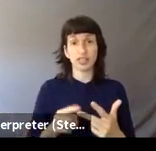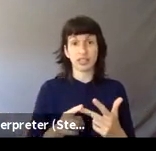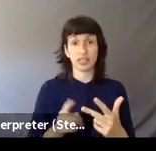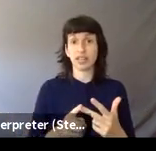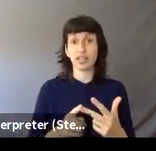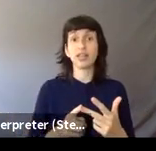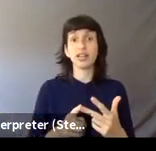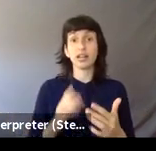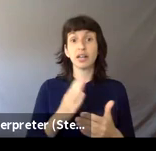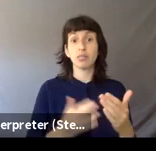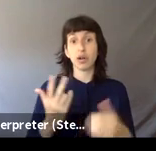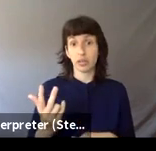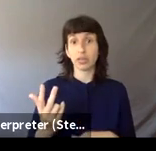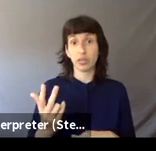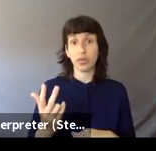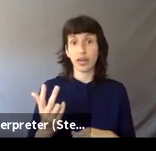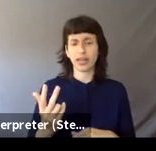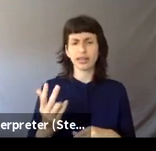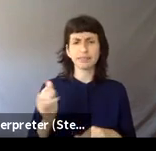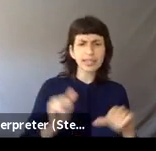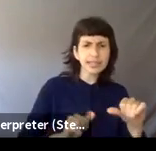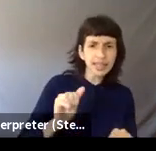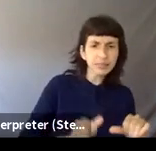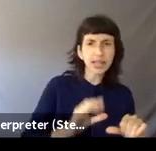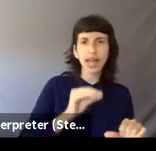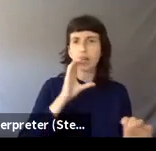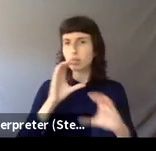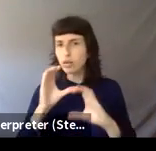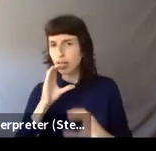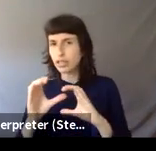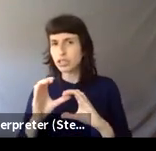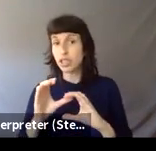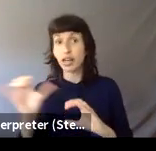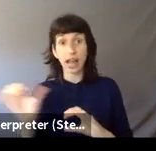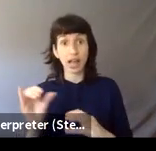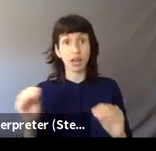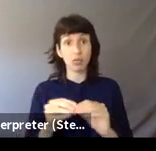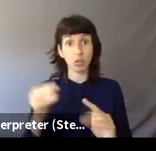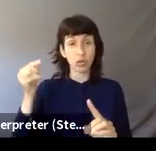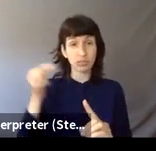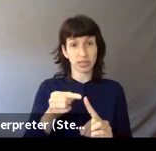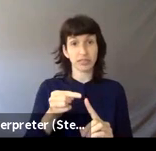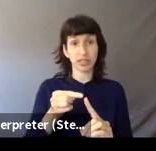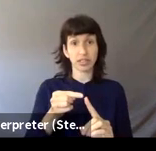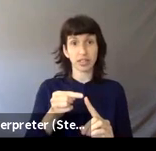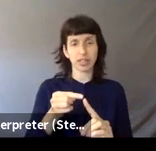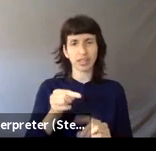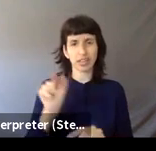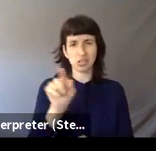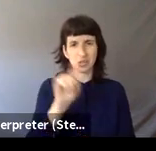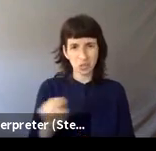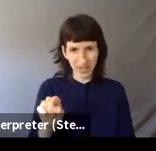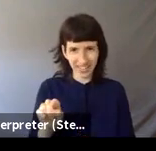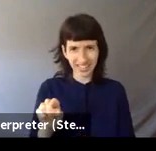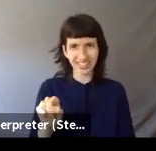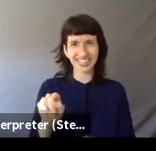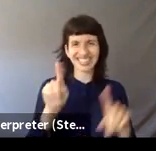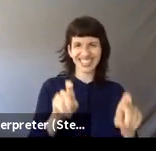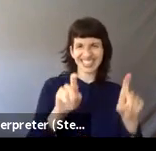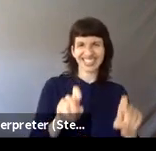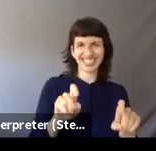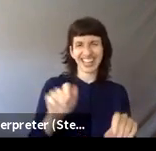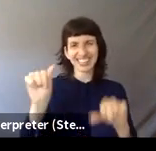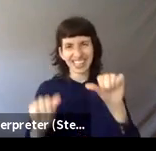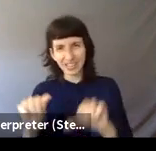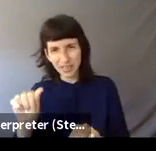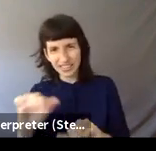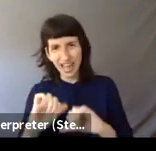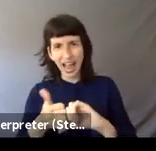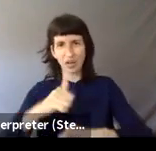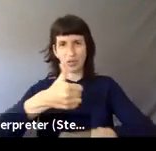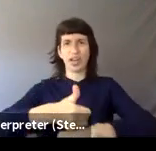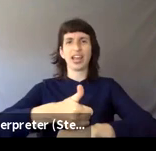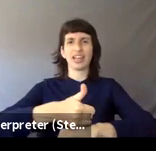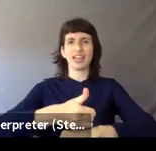In part one you looked at accessing and navigating Microsoft Teams, and in day two was really thinking about what materials and resources are available and how you can use those to engage students.